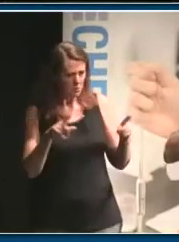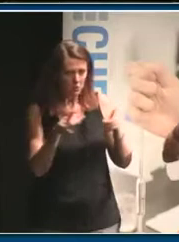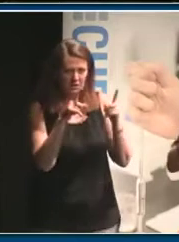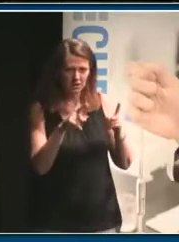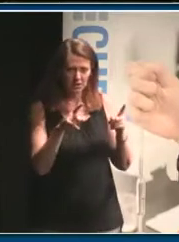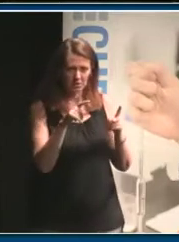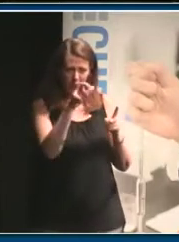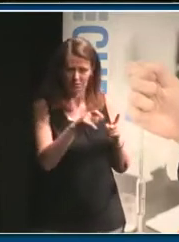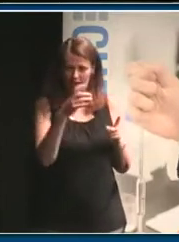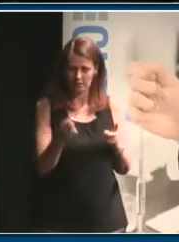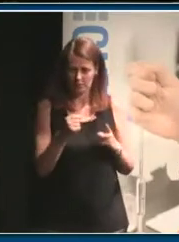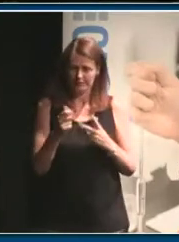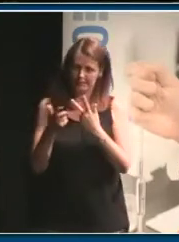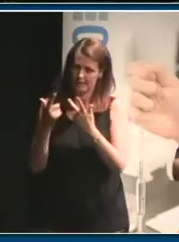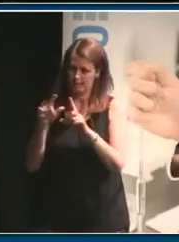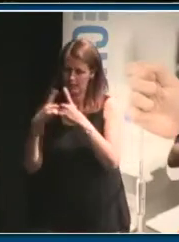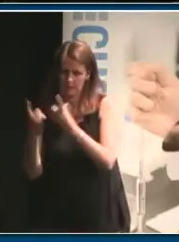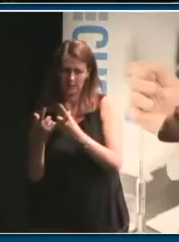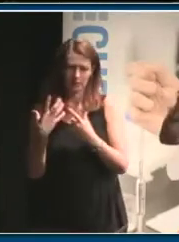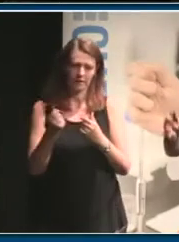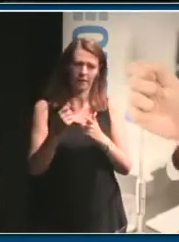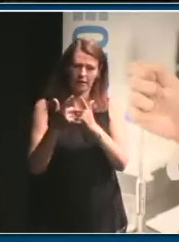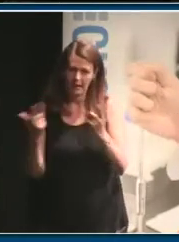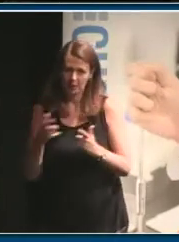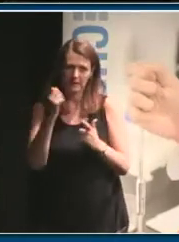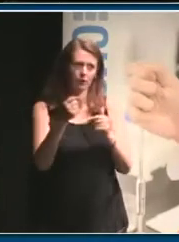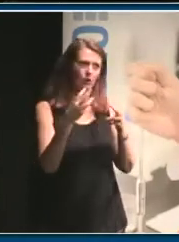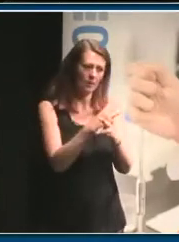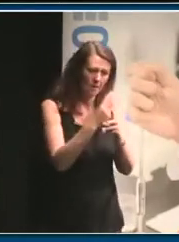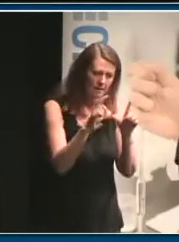classes. Shey have to take a foreign language they have to take a math class I had to take a science